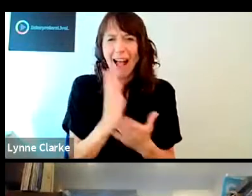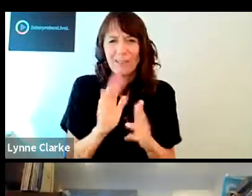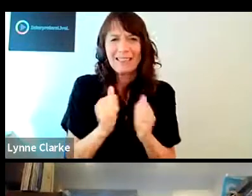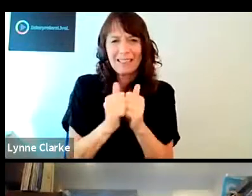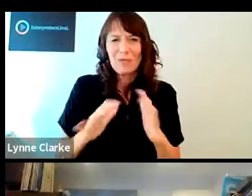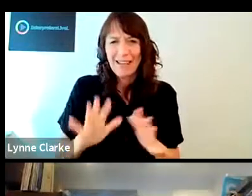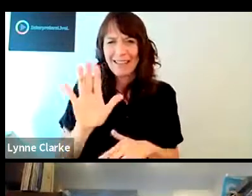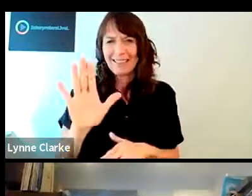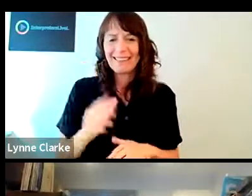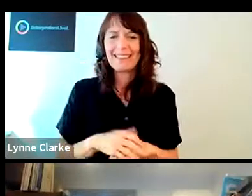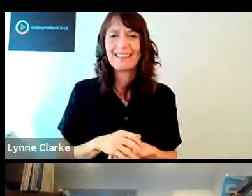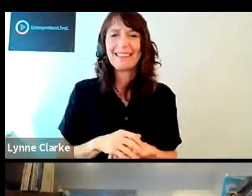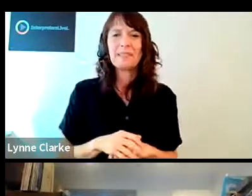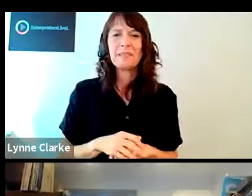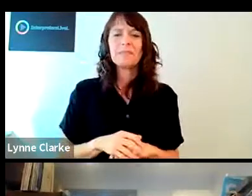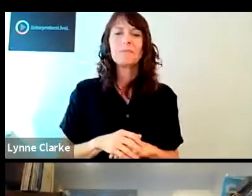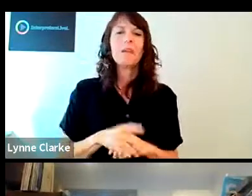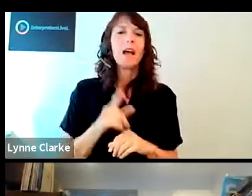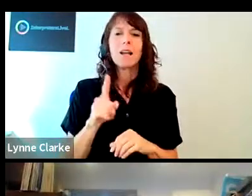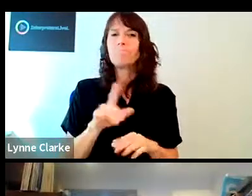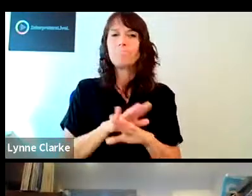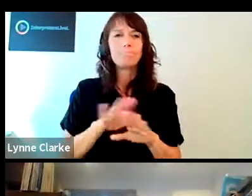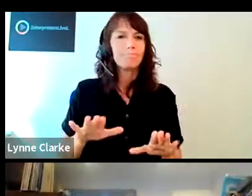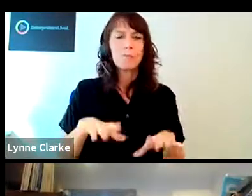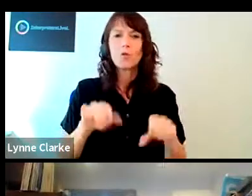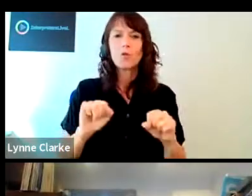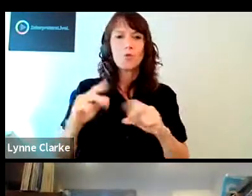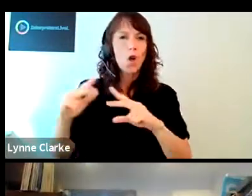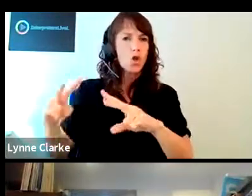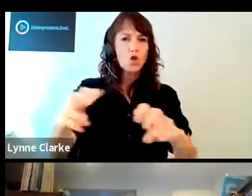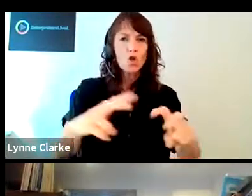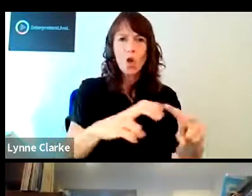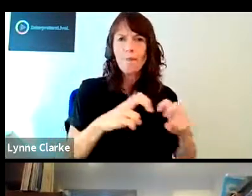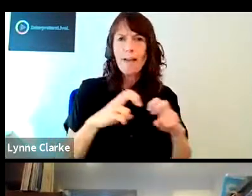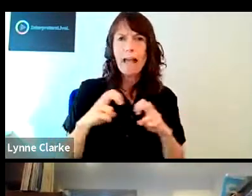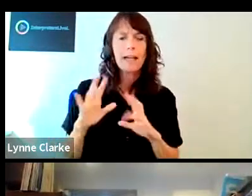So I would say that you don't start by doing a survey. You start by not making the problem